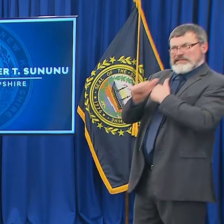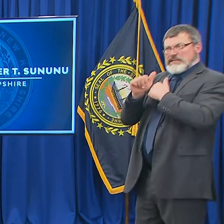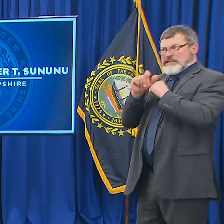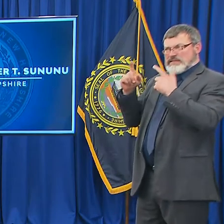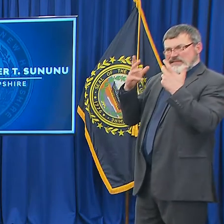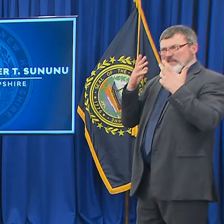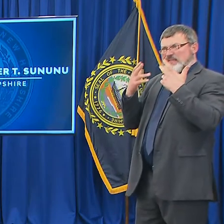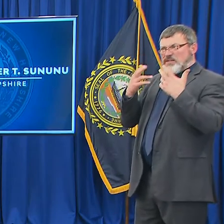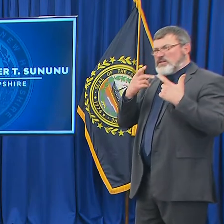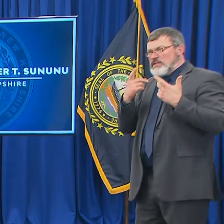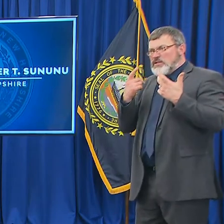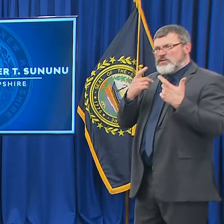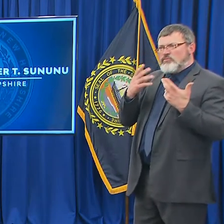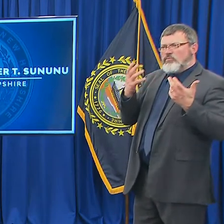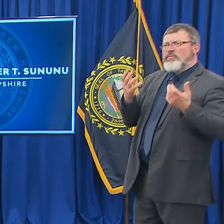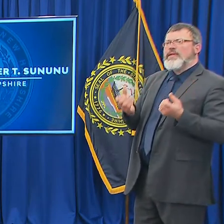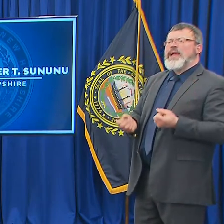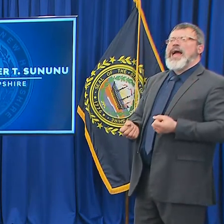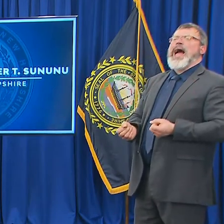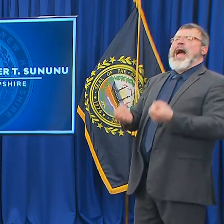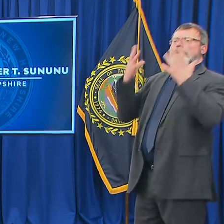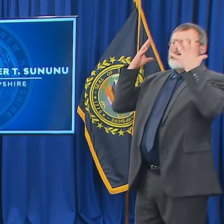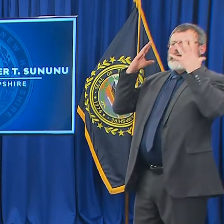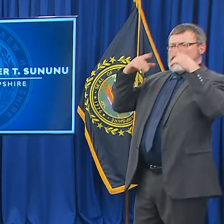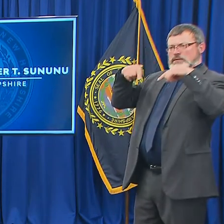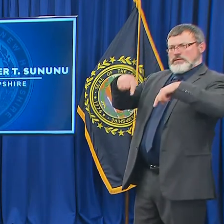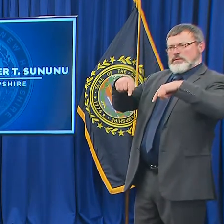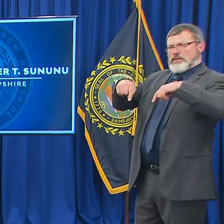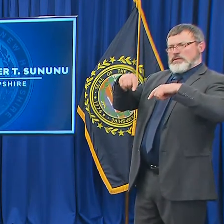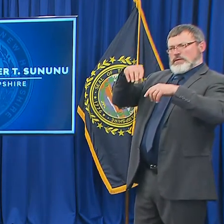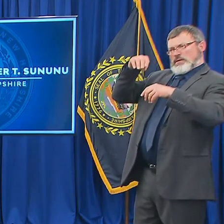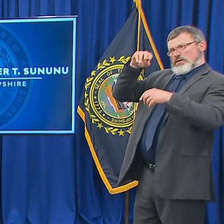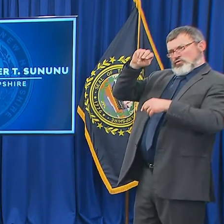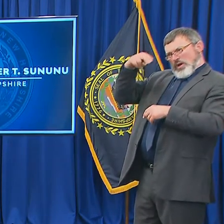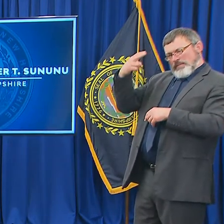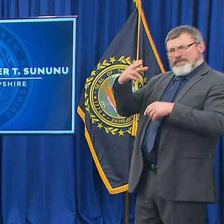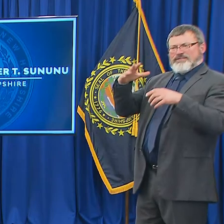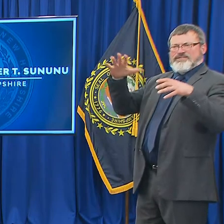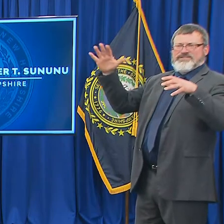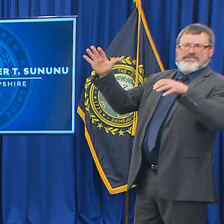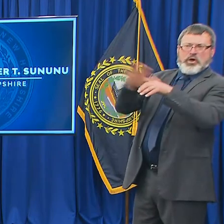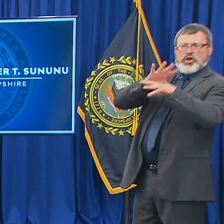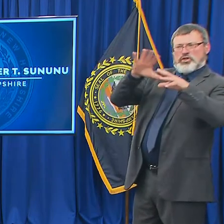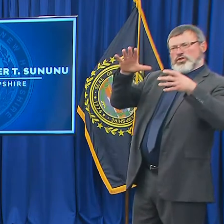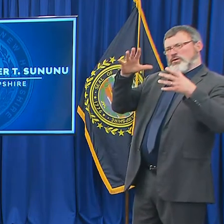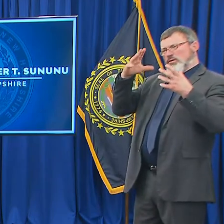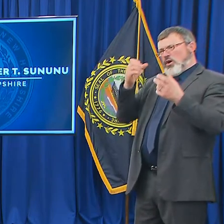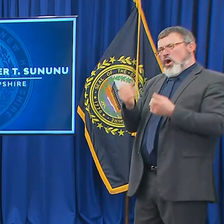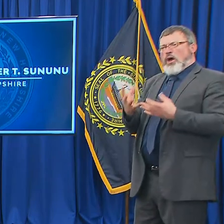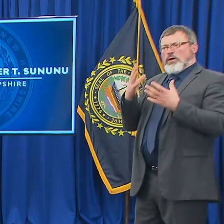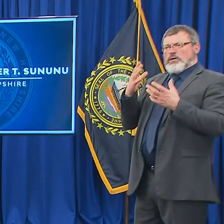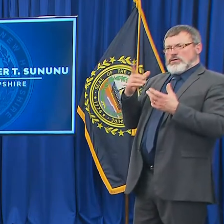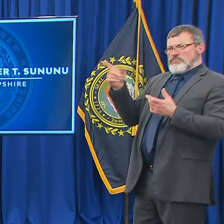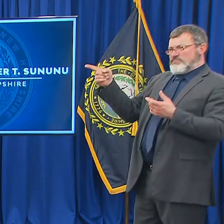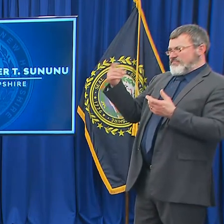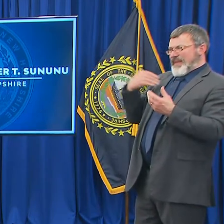were right around 23 and fifty give or take patients within in our inpatient settings.